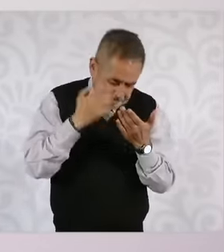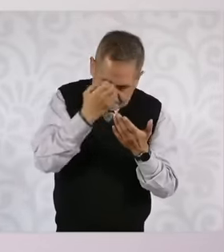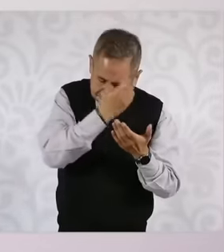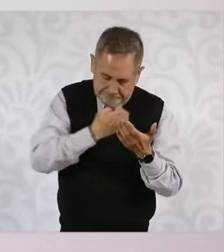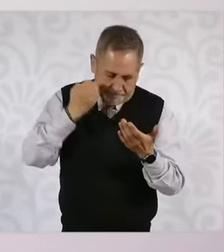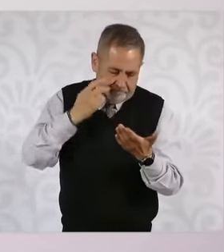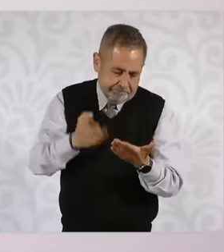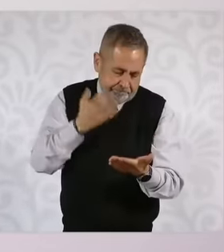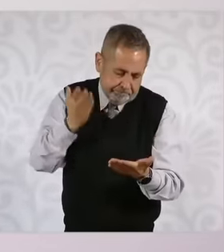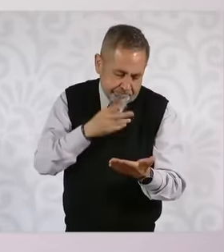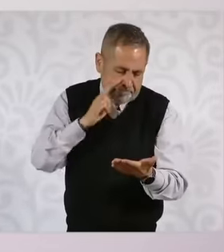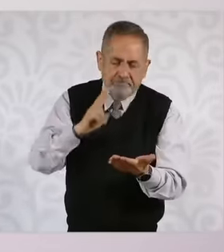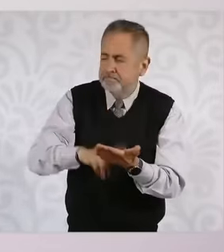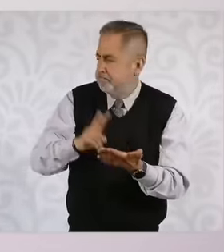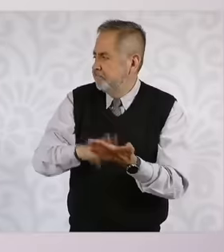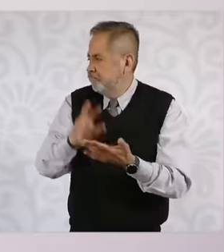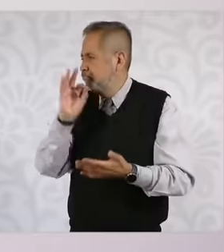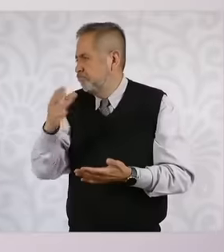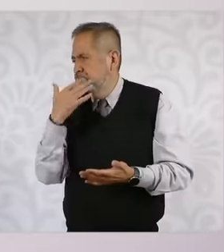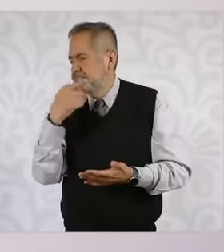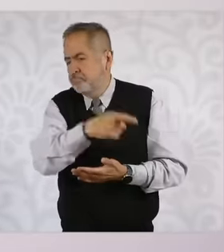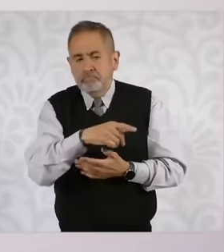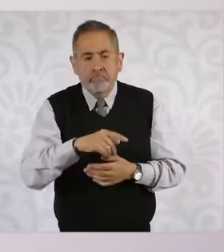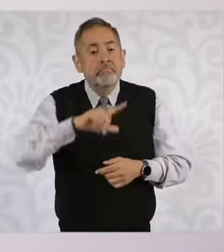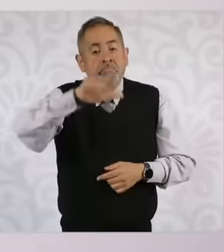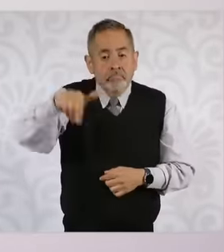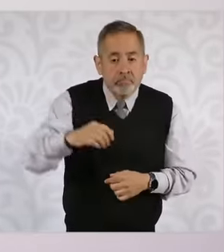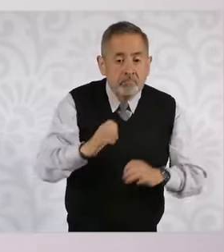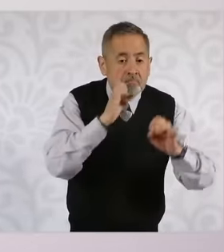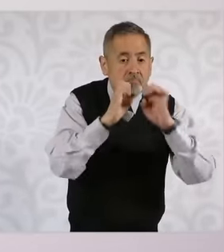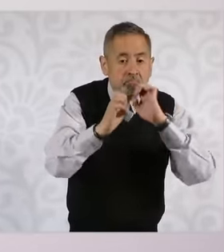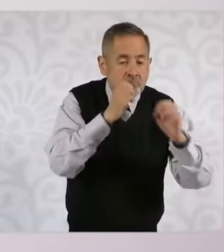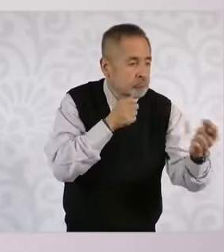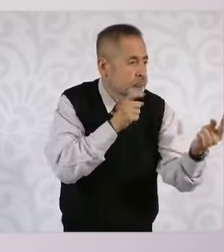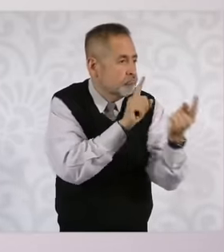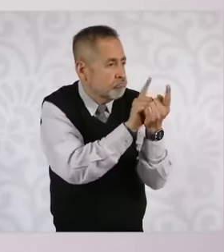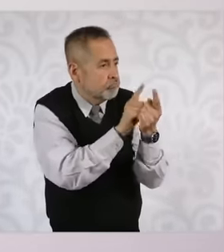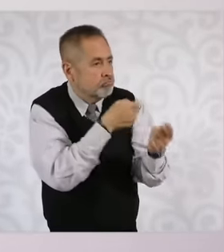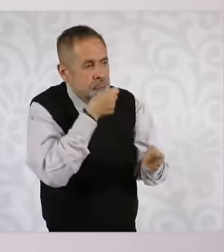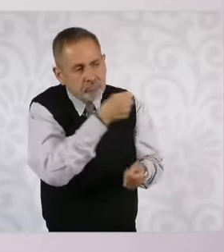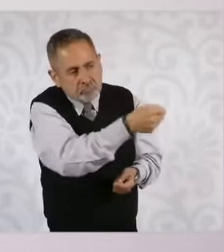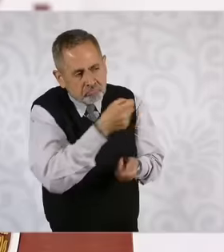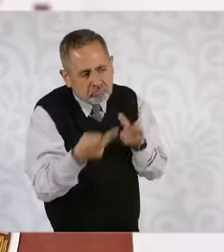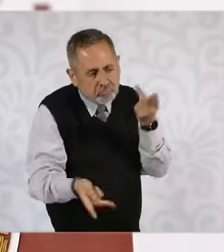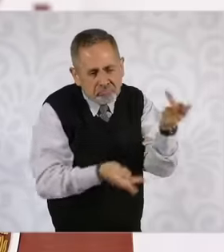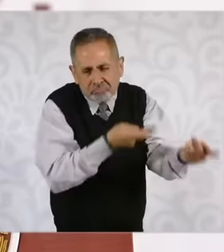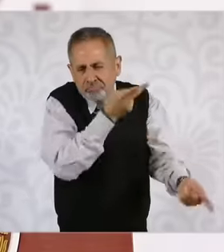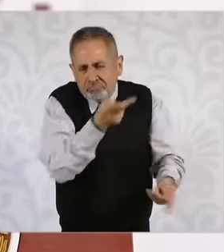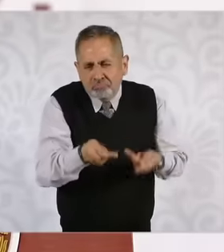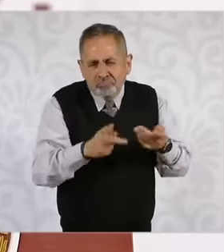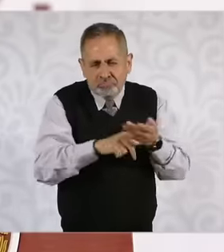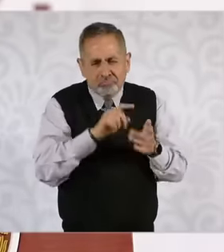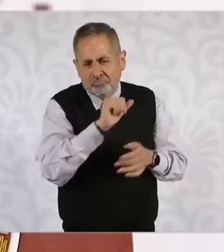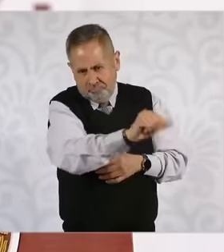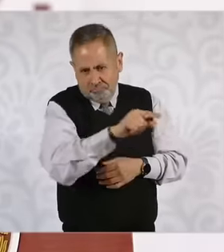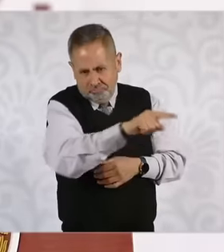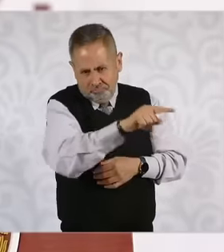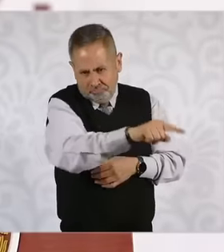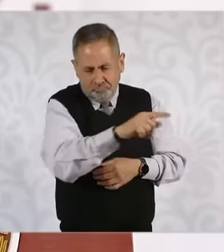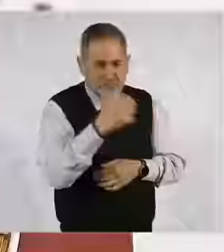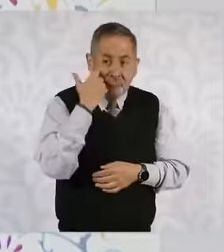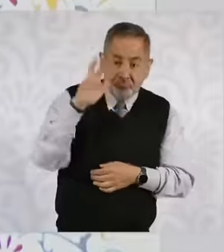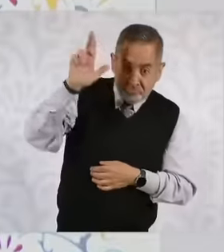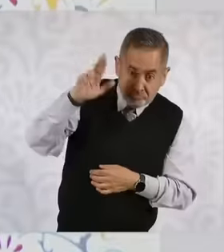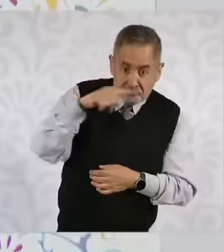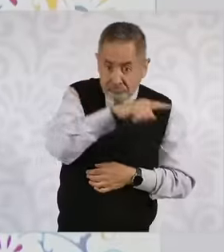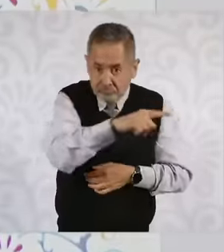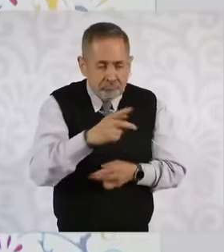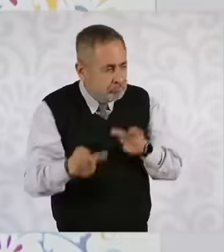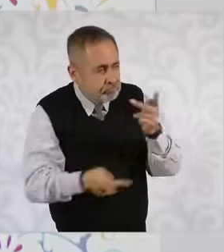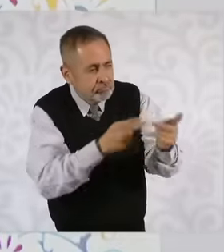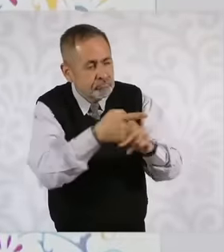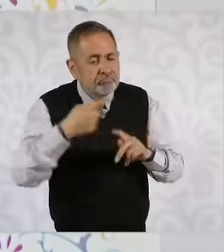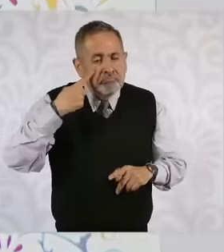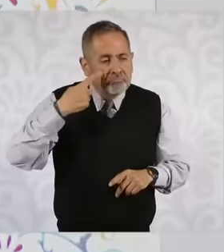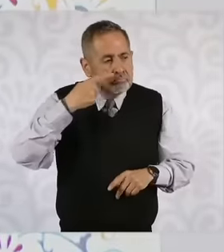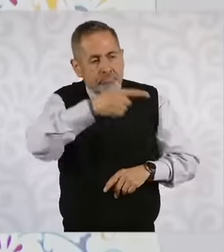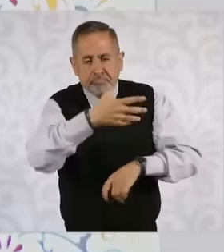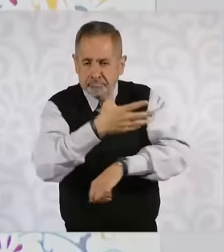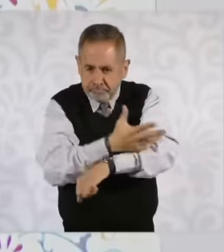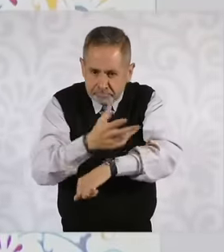even be interviews from these committees that have to be honest and capable people in